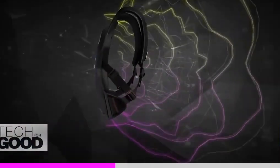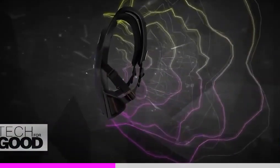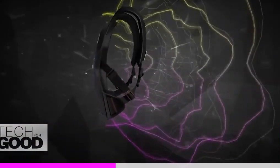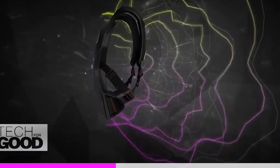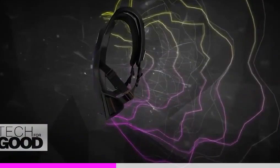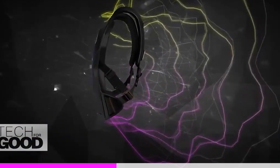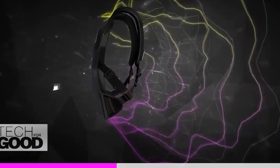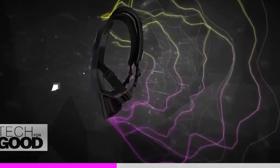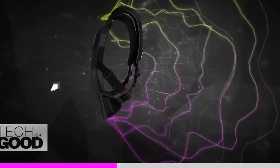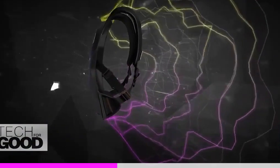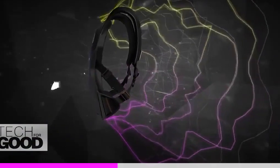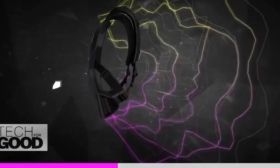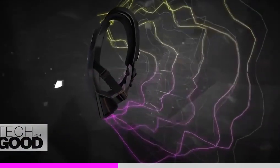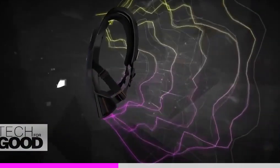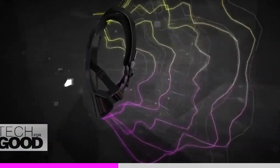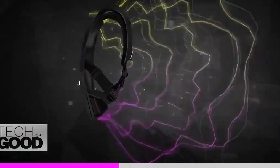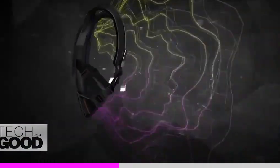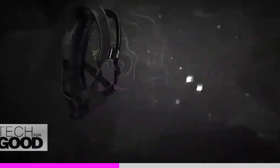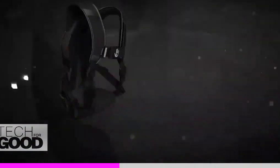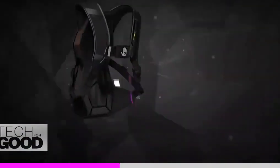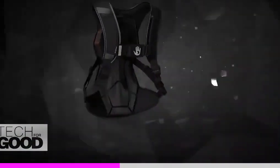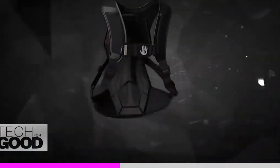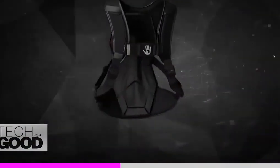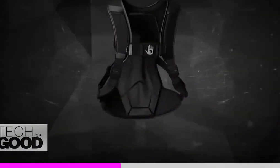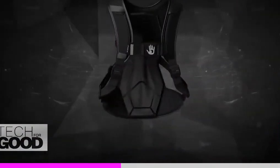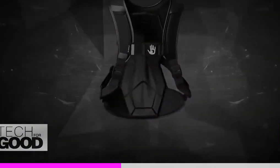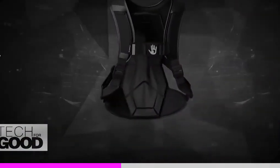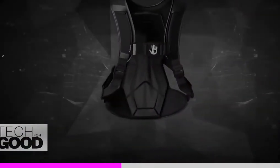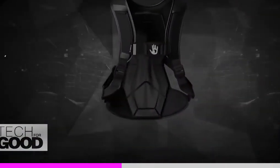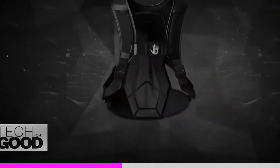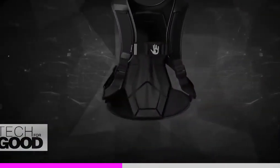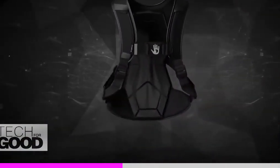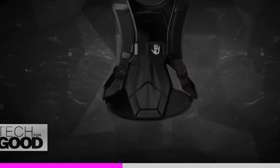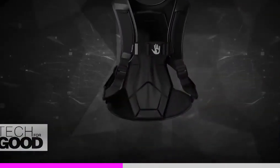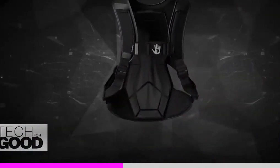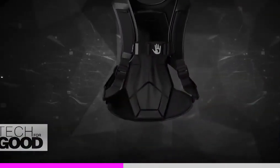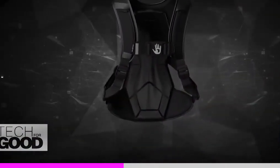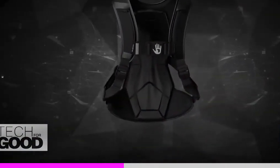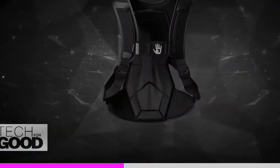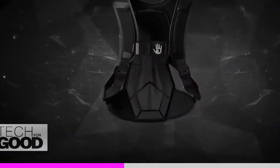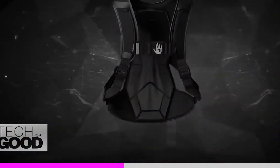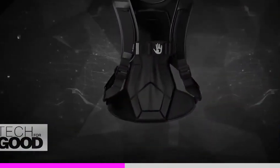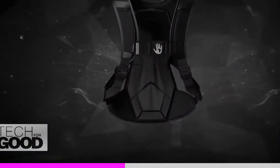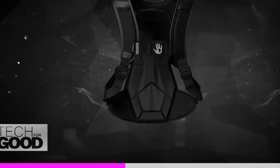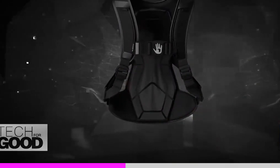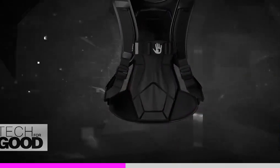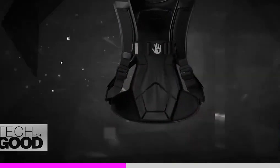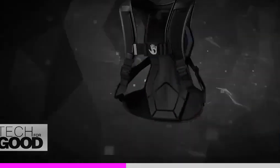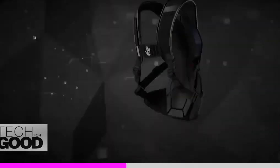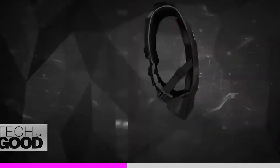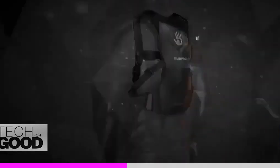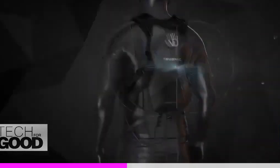SUBPAC accurately translates deep bass frequencies into High Fidelity vibrations across the users body.